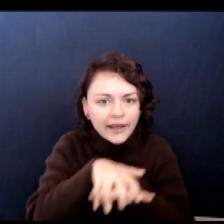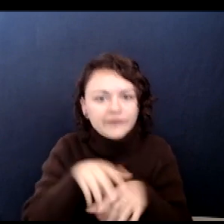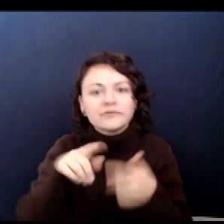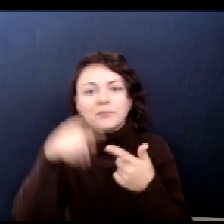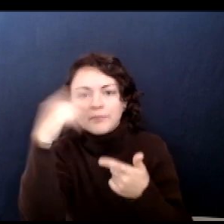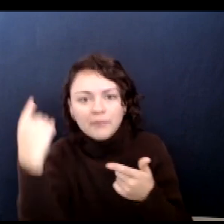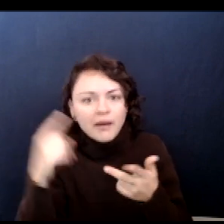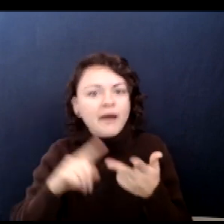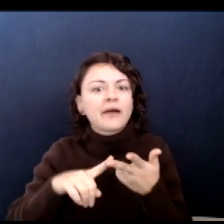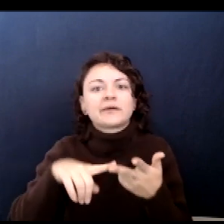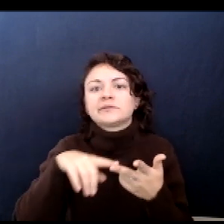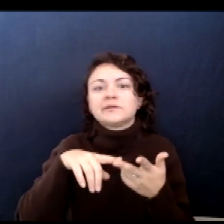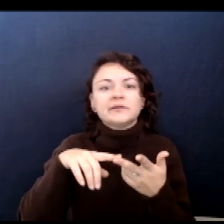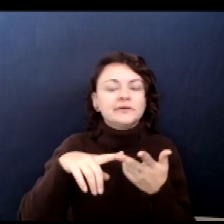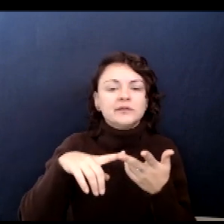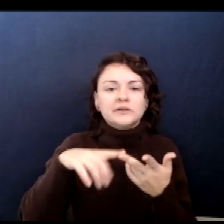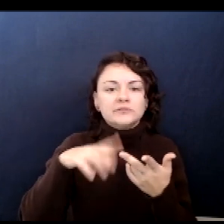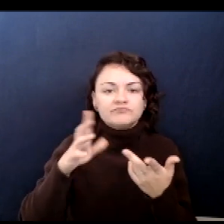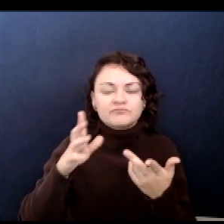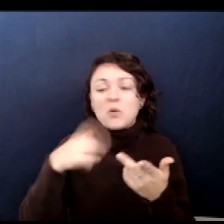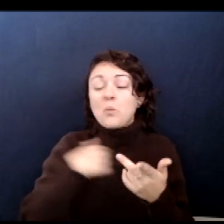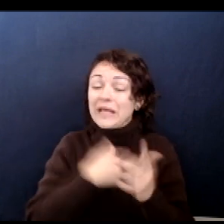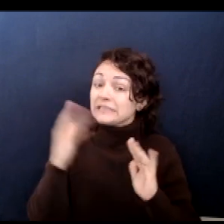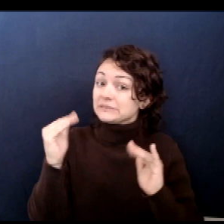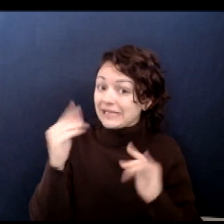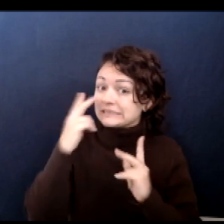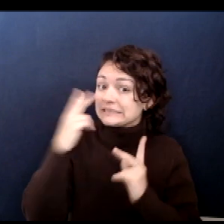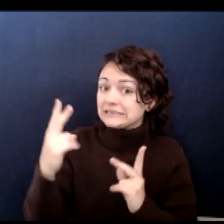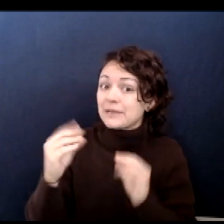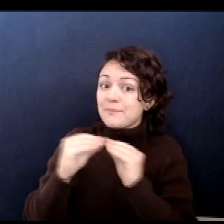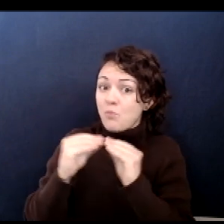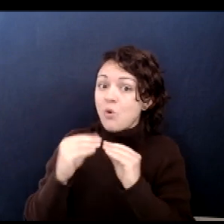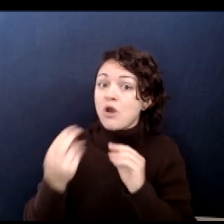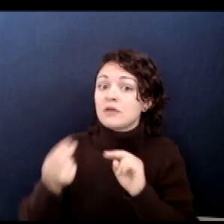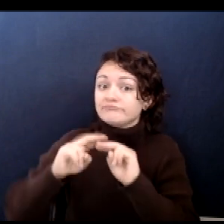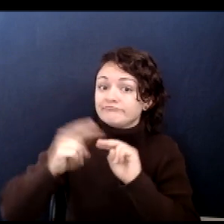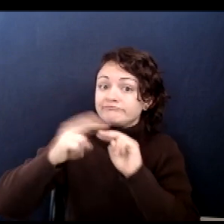We were expecting to see higher rates of enrollment in HCBS. That's what should happen.